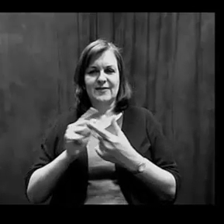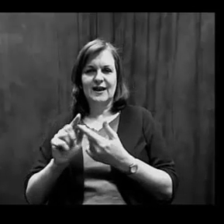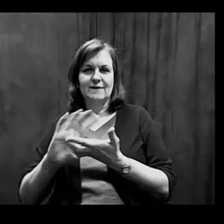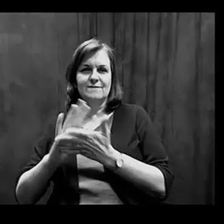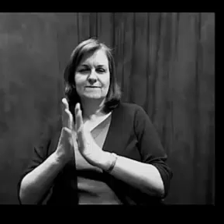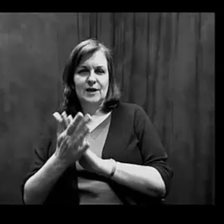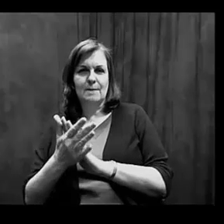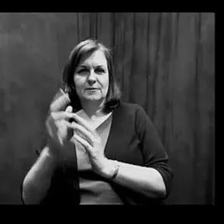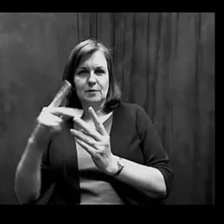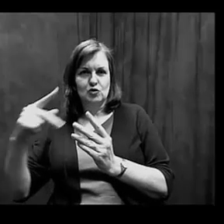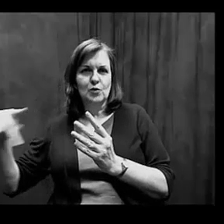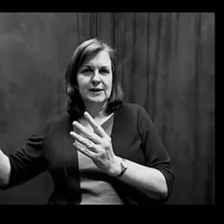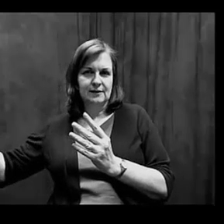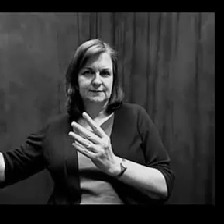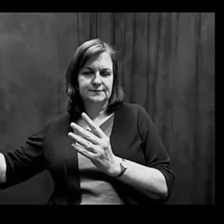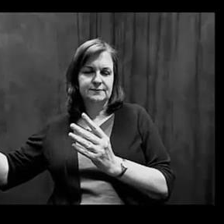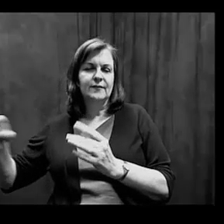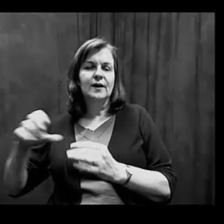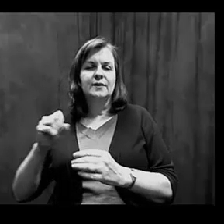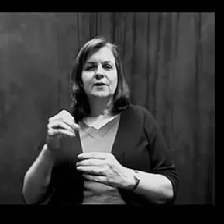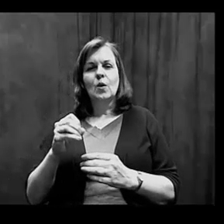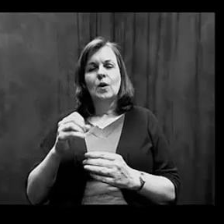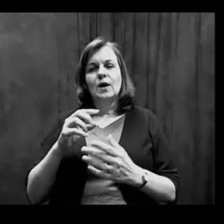eventually to a protein